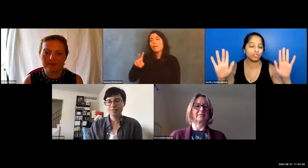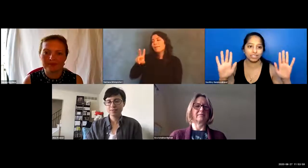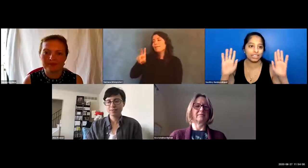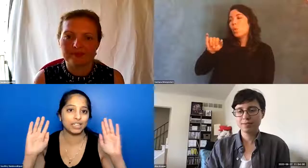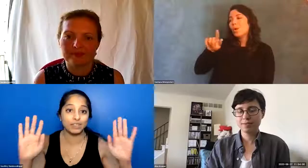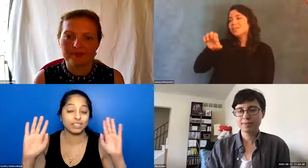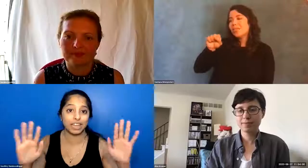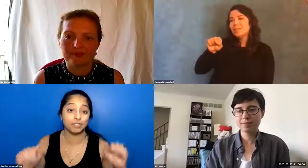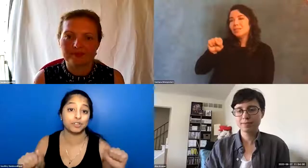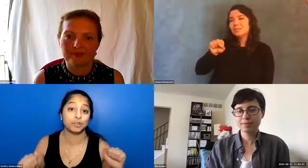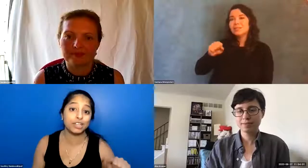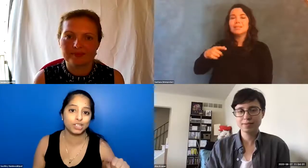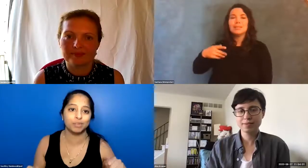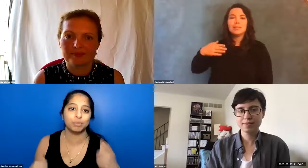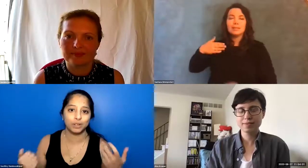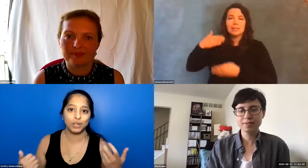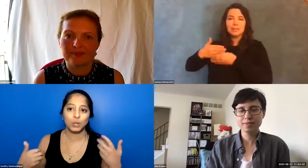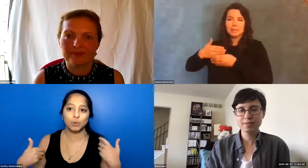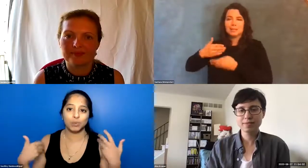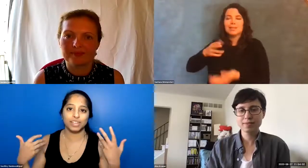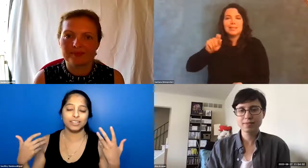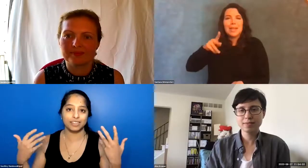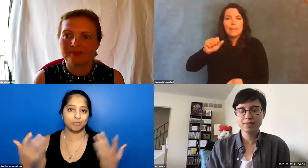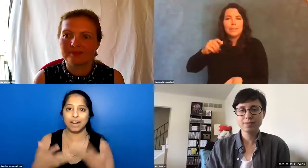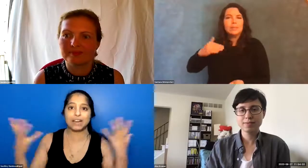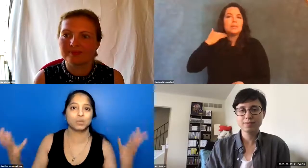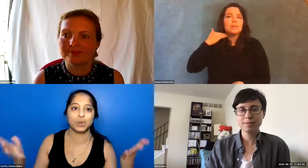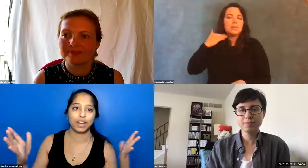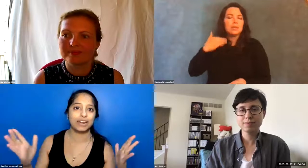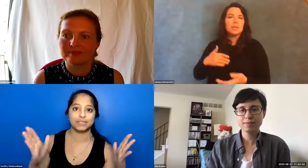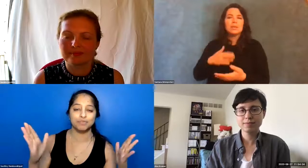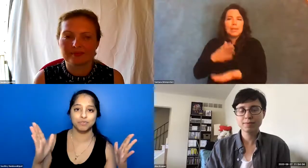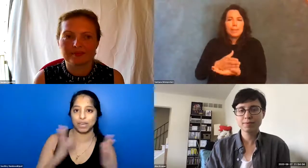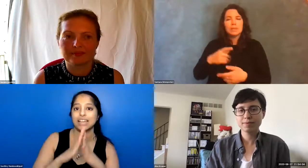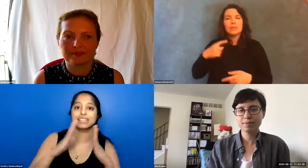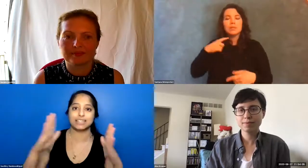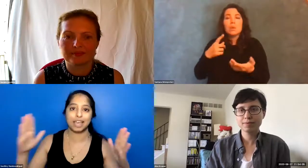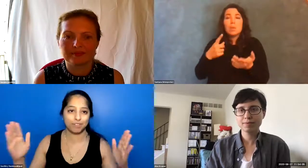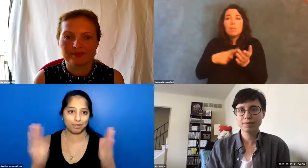and it gives us information but when we -- actually what's going on is voice onset time.